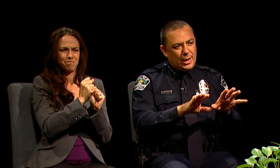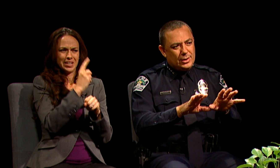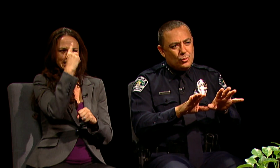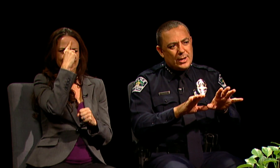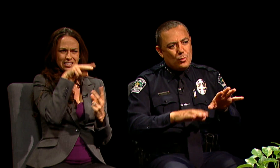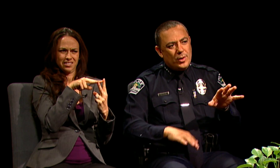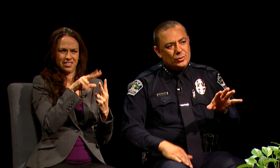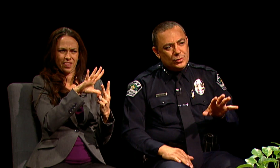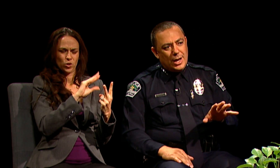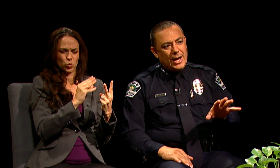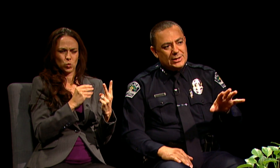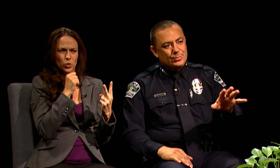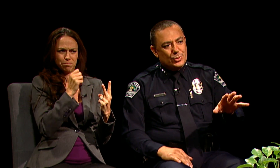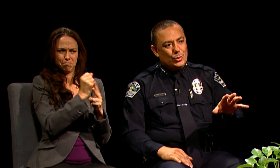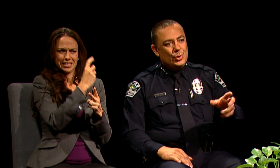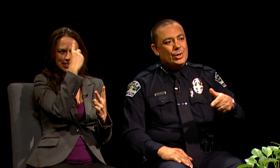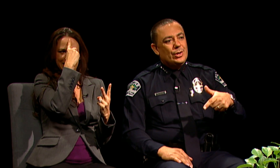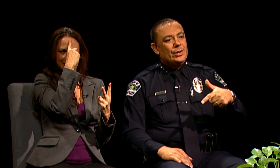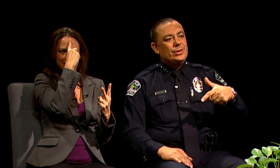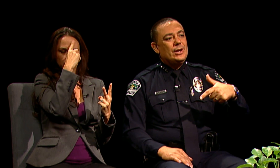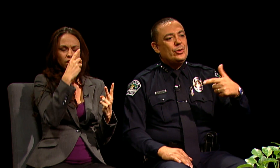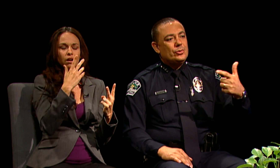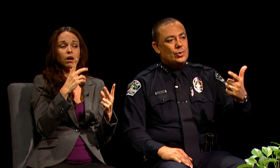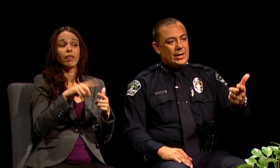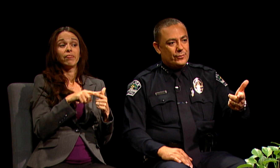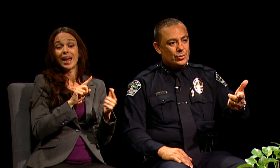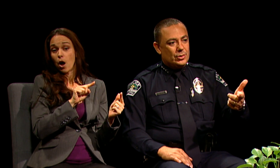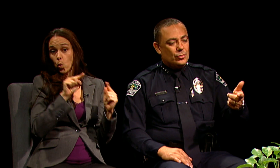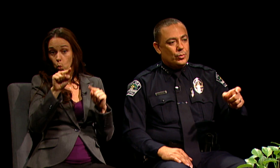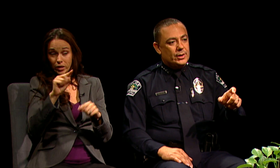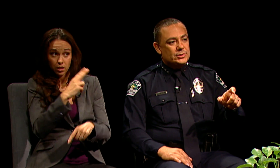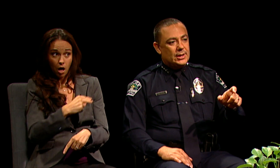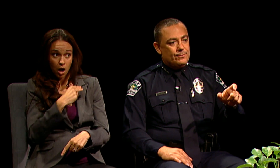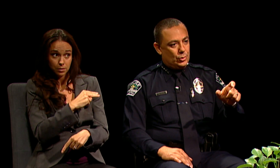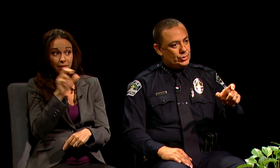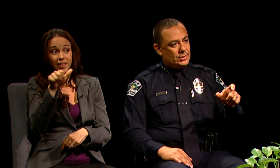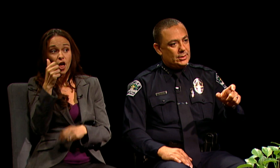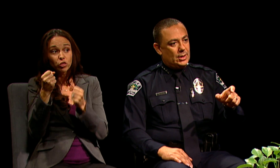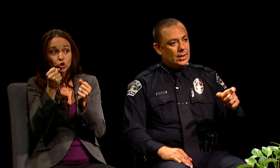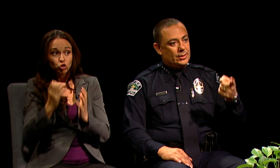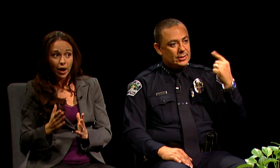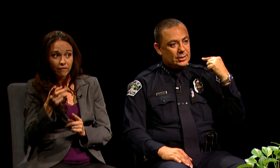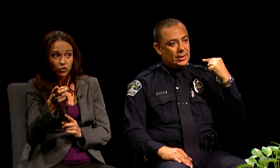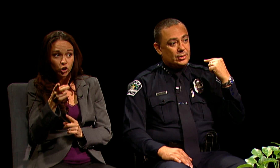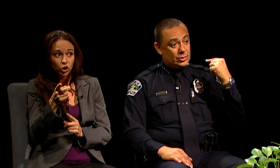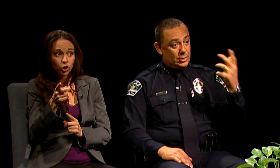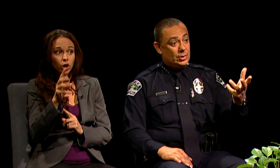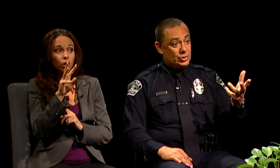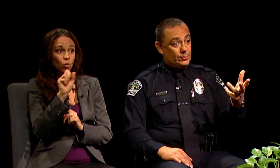AND THEN WHEN I WENT TO THE HOSPITAL, THE OTHER DRIVER WAS A PERSON THAT COULDN'T SPEAK